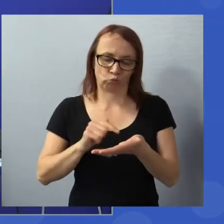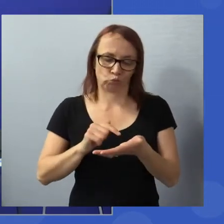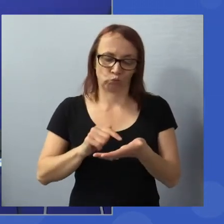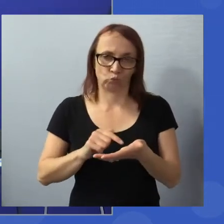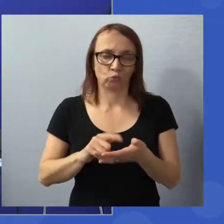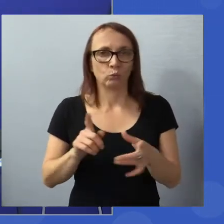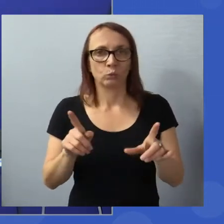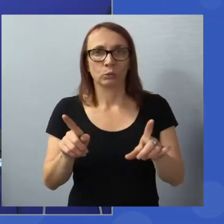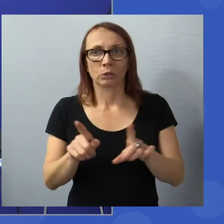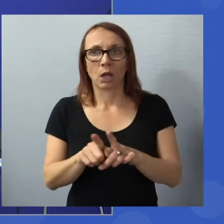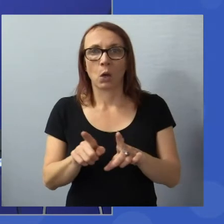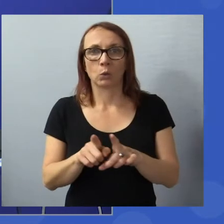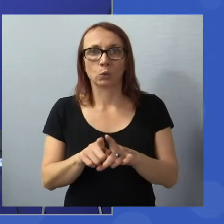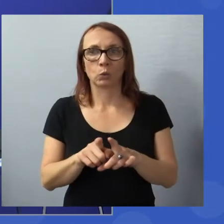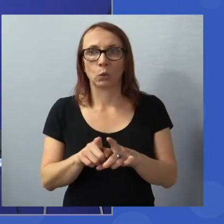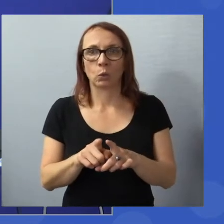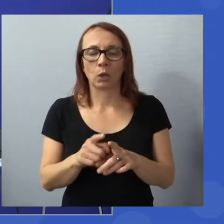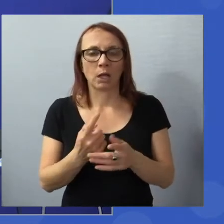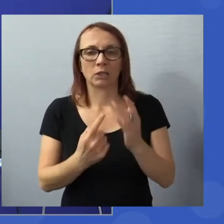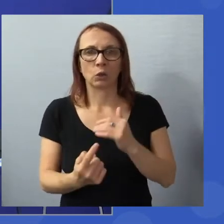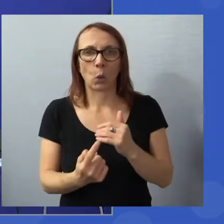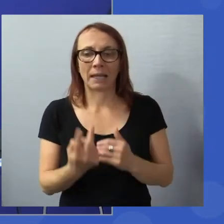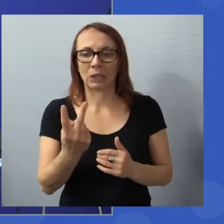the idea that there's more than two numbers on the key part we're gonna be